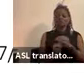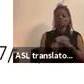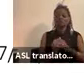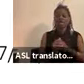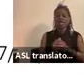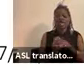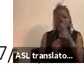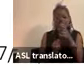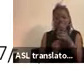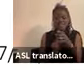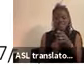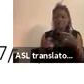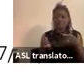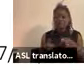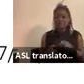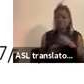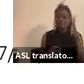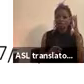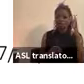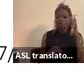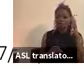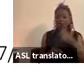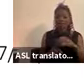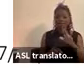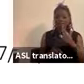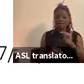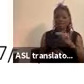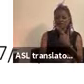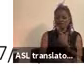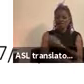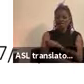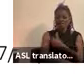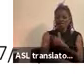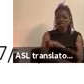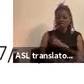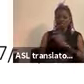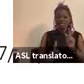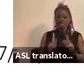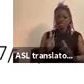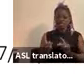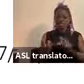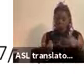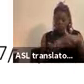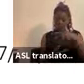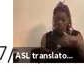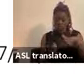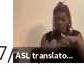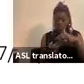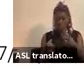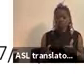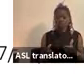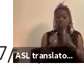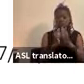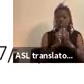fact that unvaccinated people are hanging out together. They are going to gatherings together.